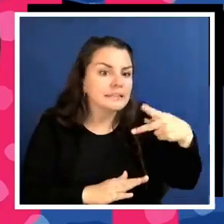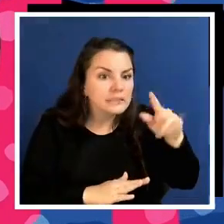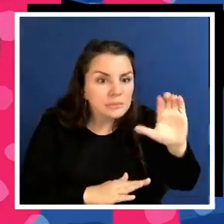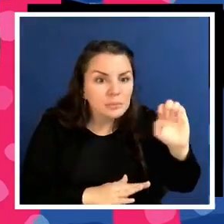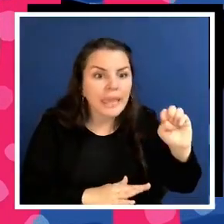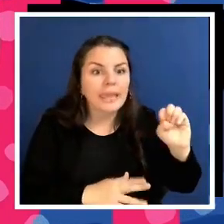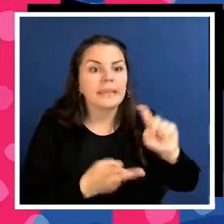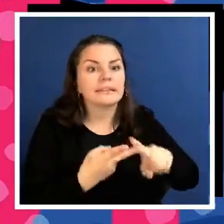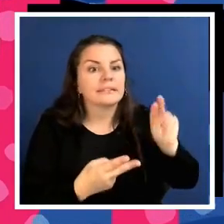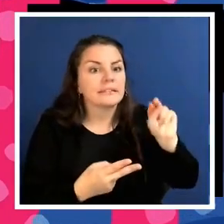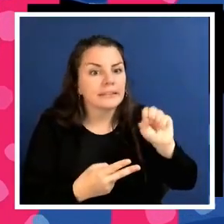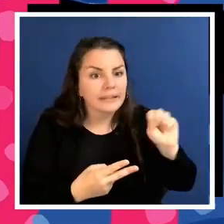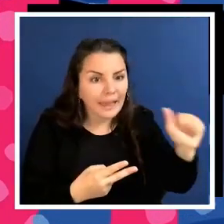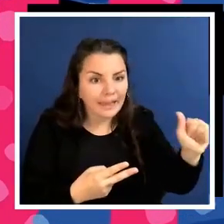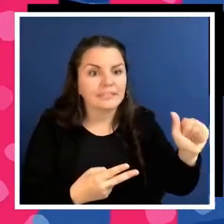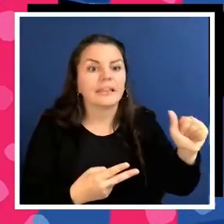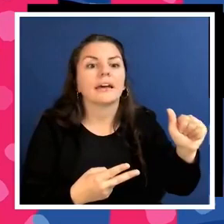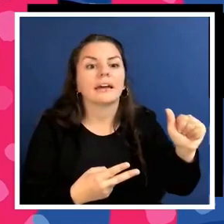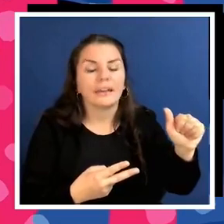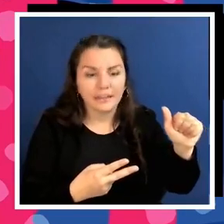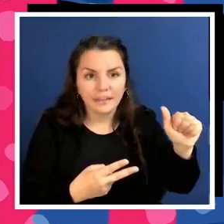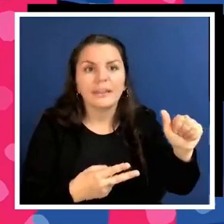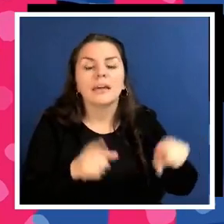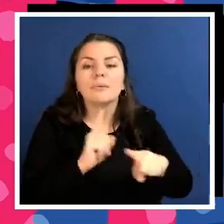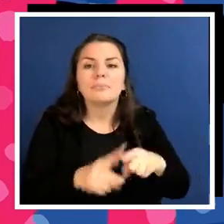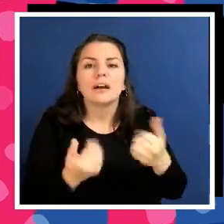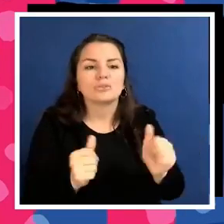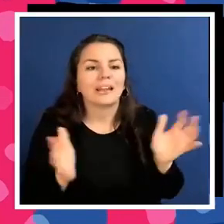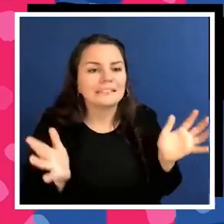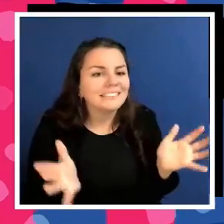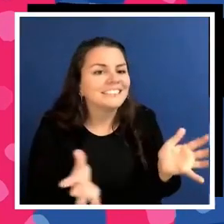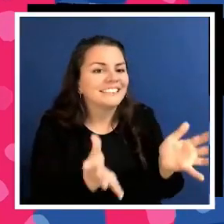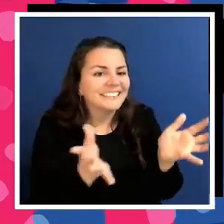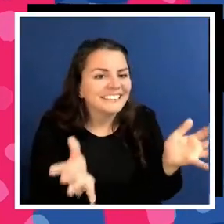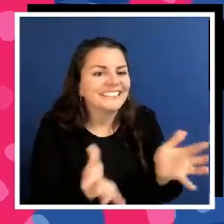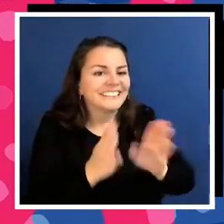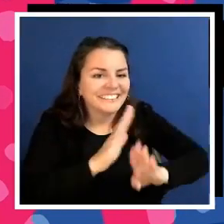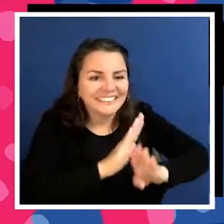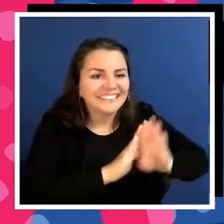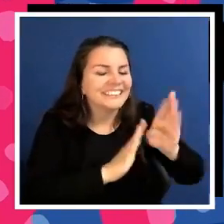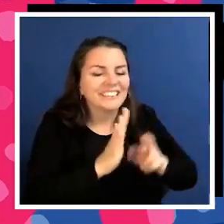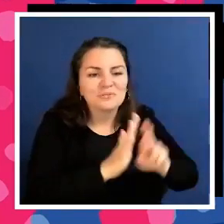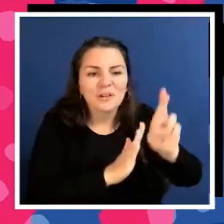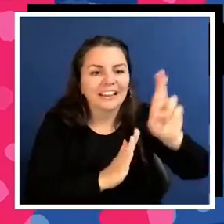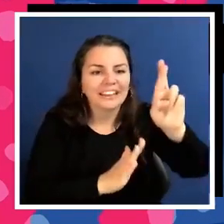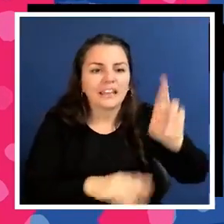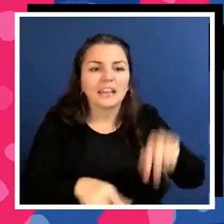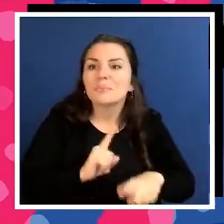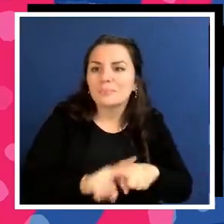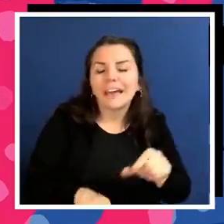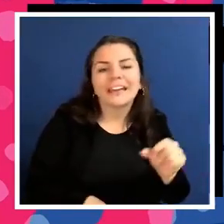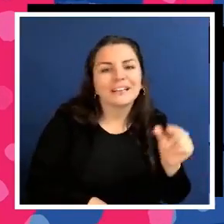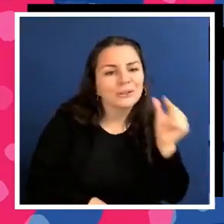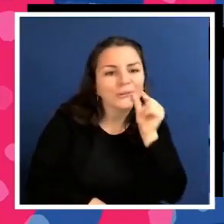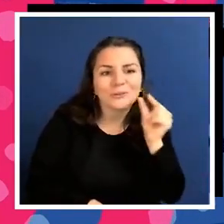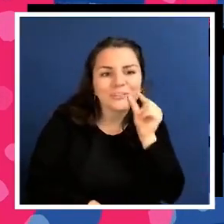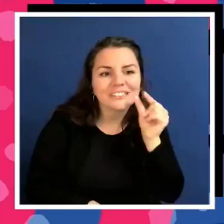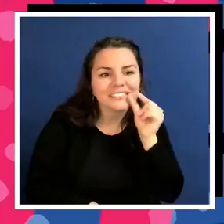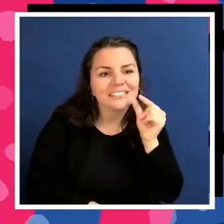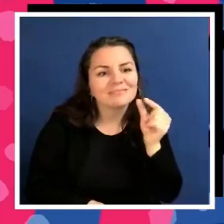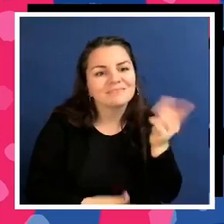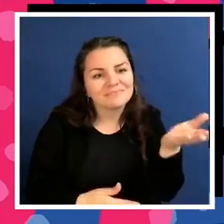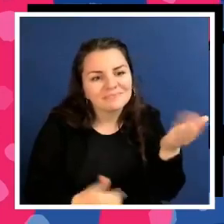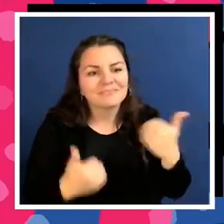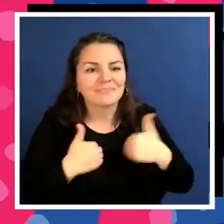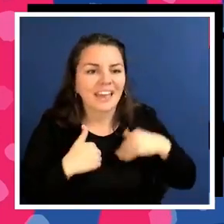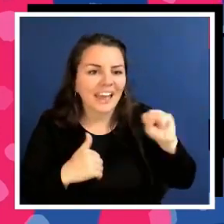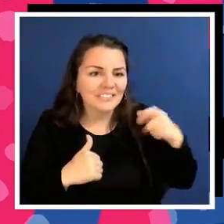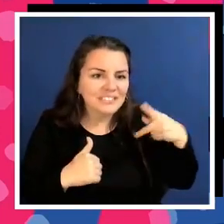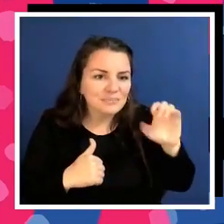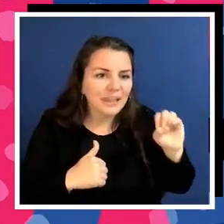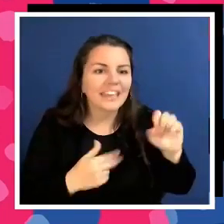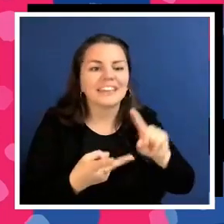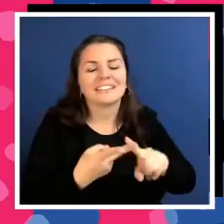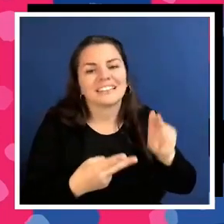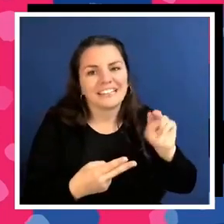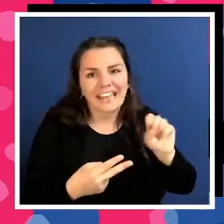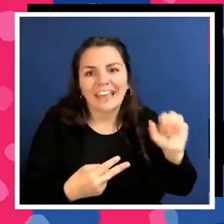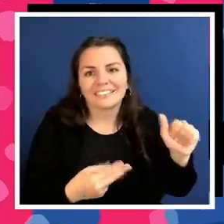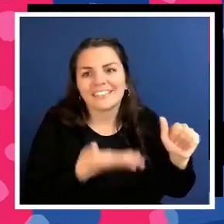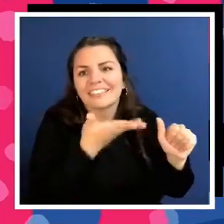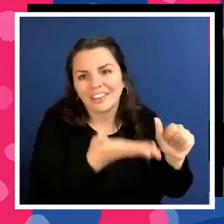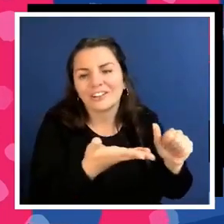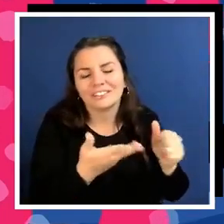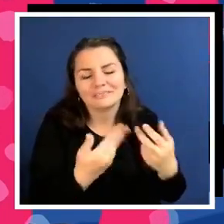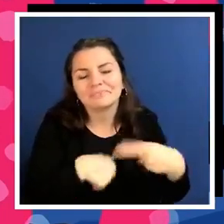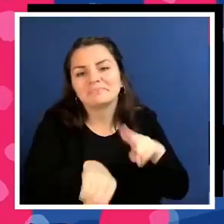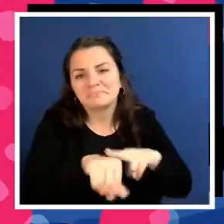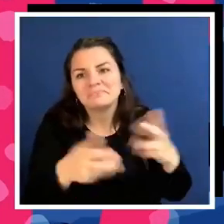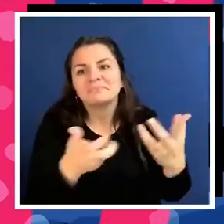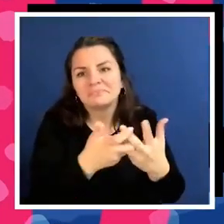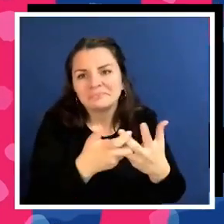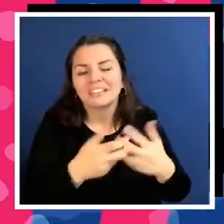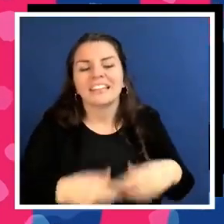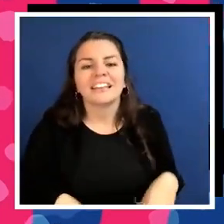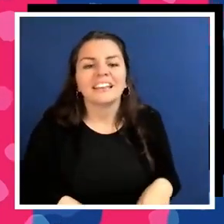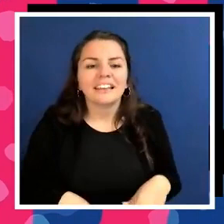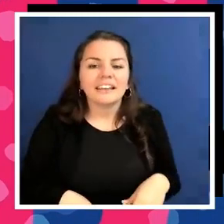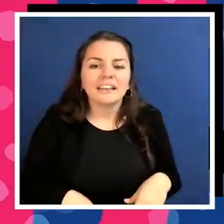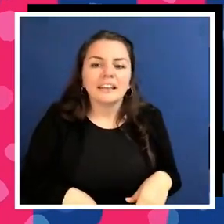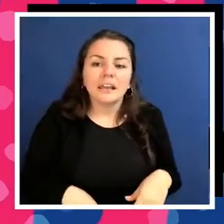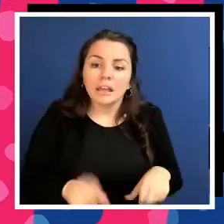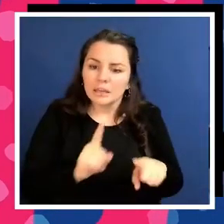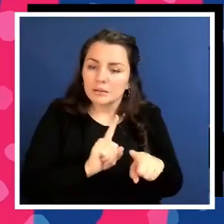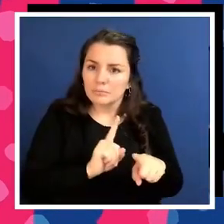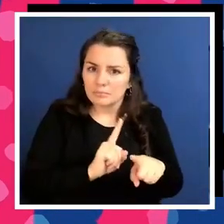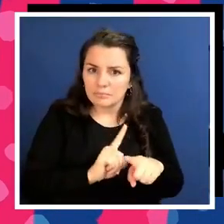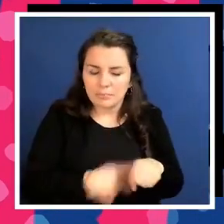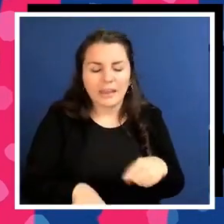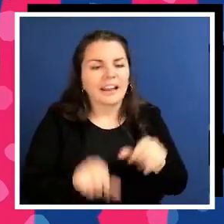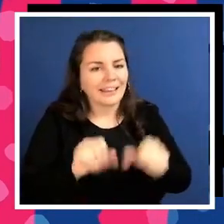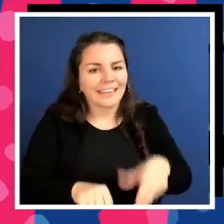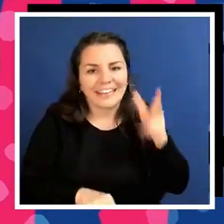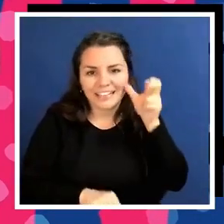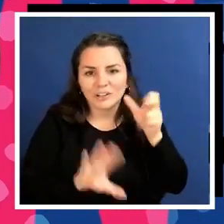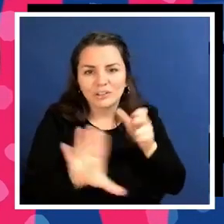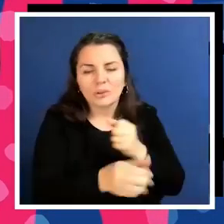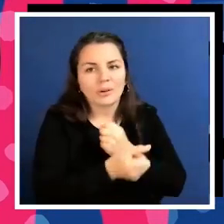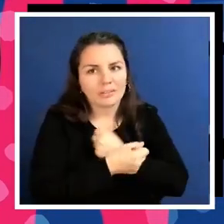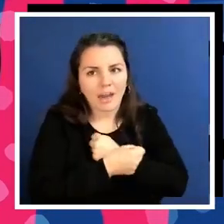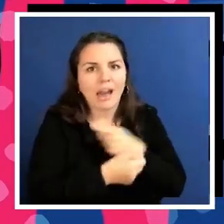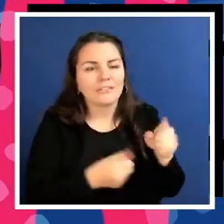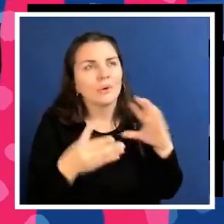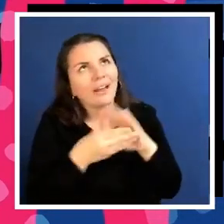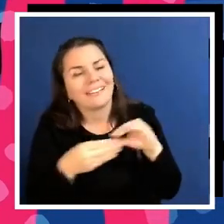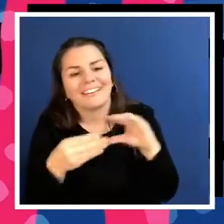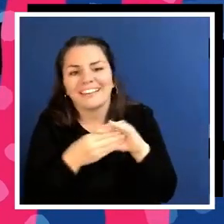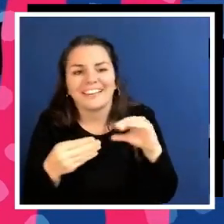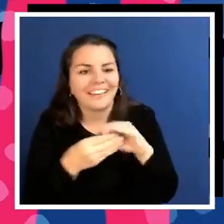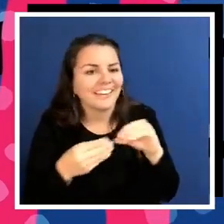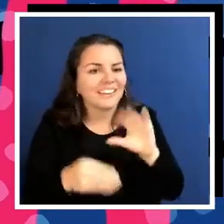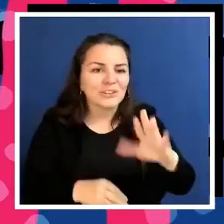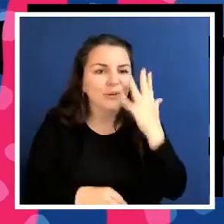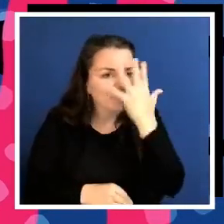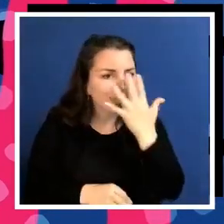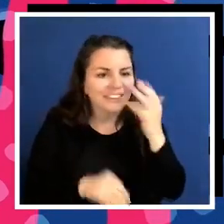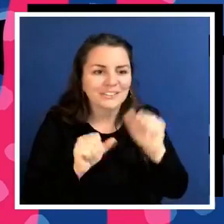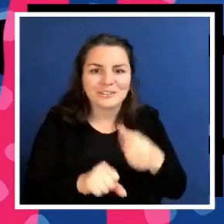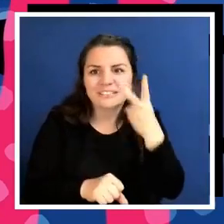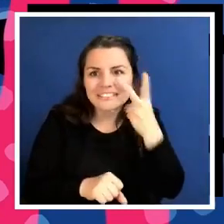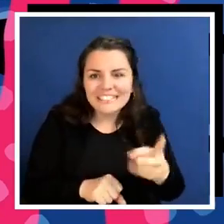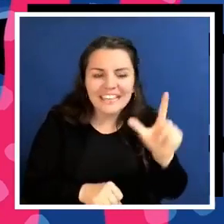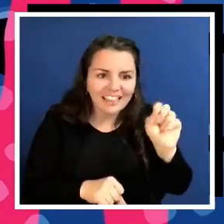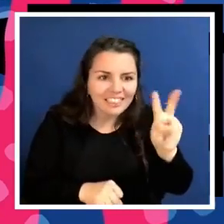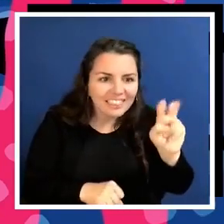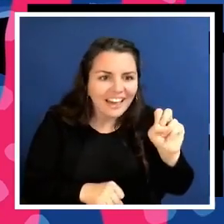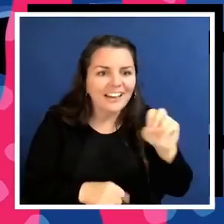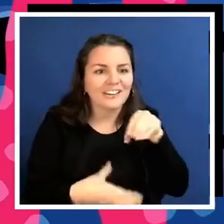MY KIDS ARE REALLY INTERESTED